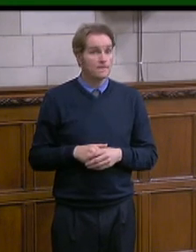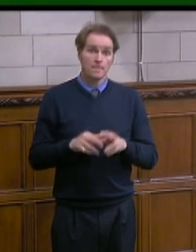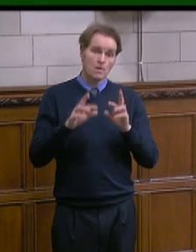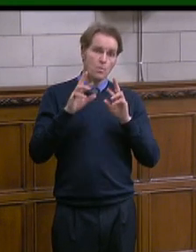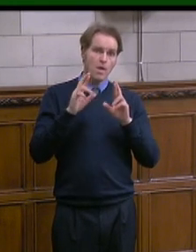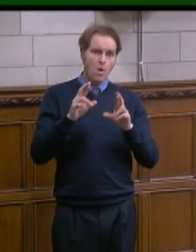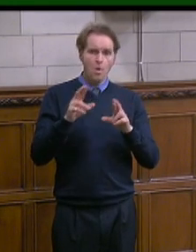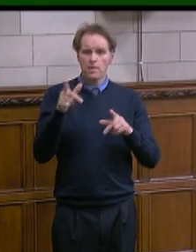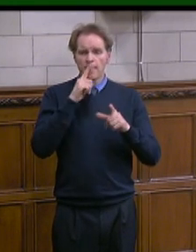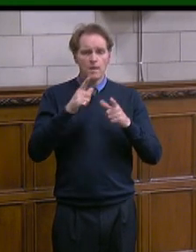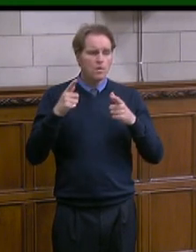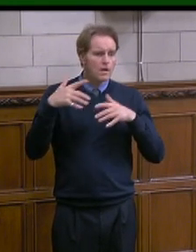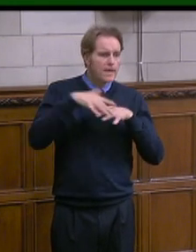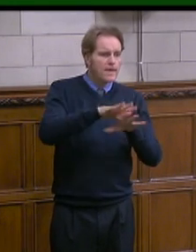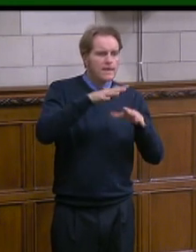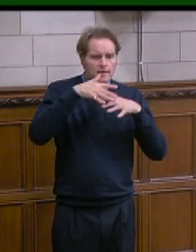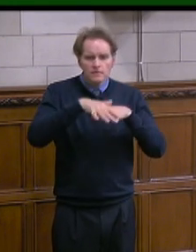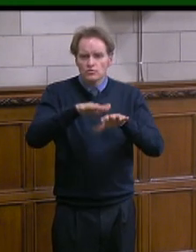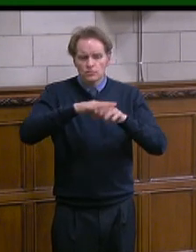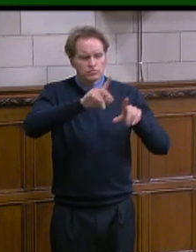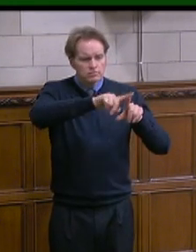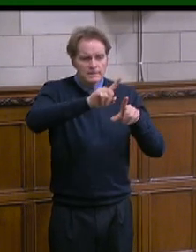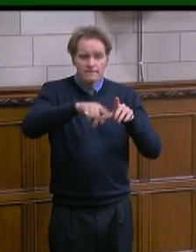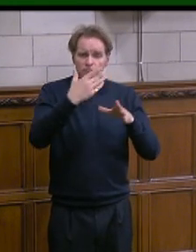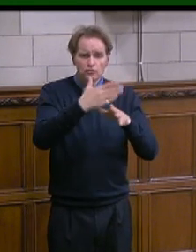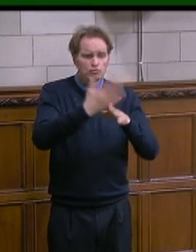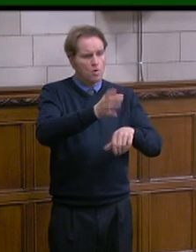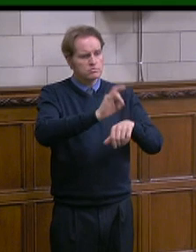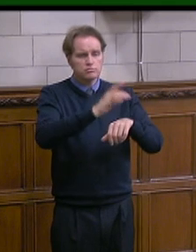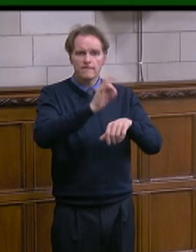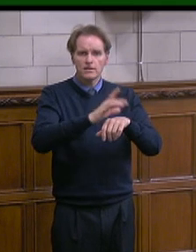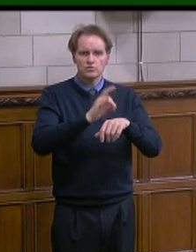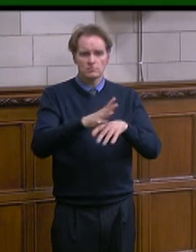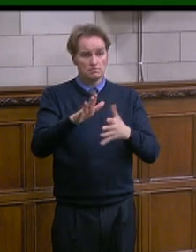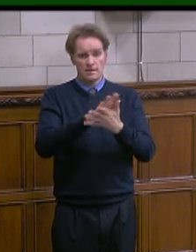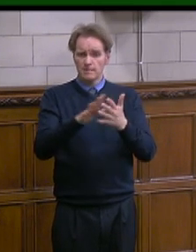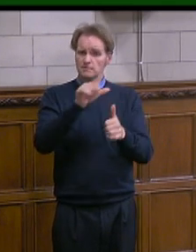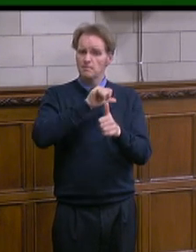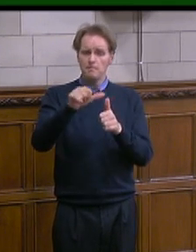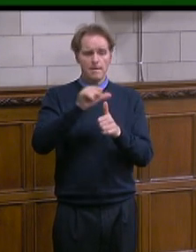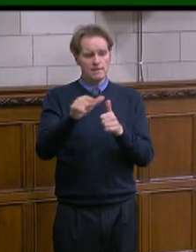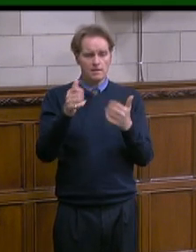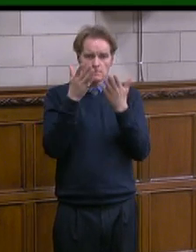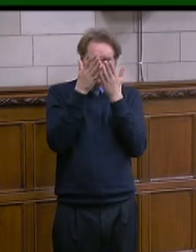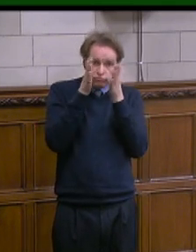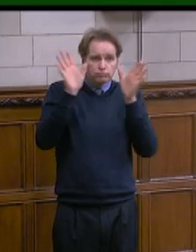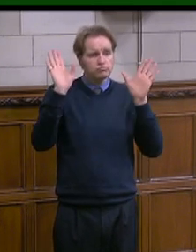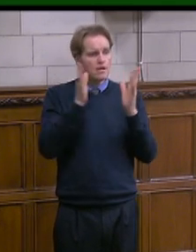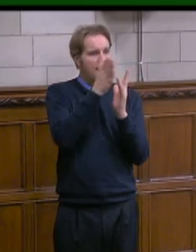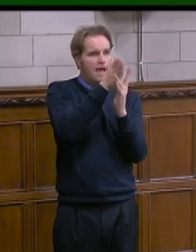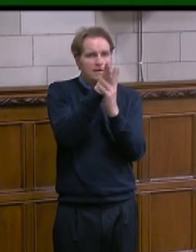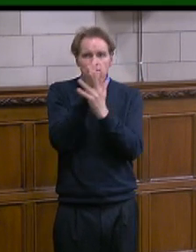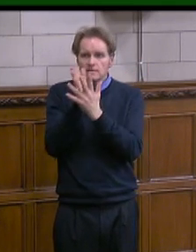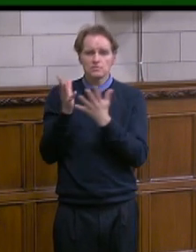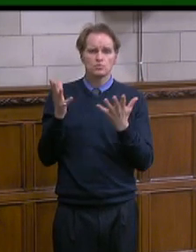into every profession so that people have more access to every aspect of government.